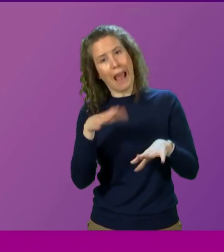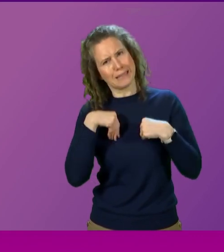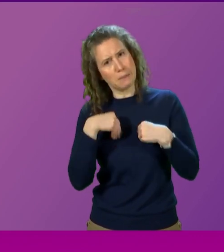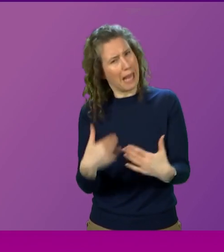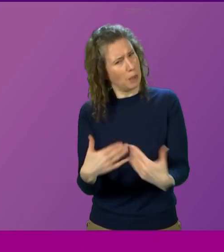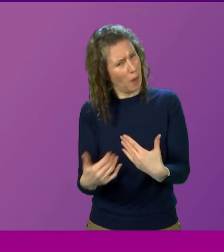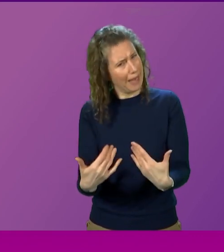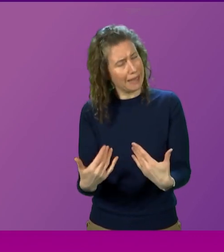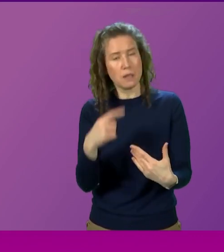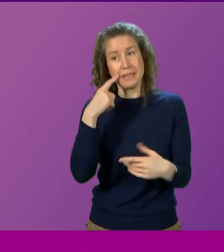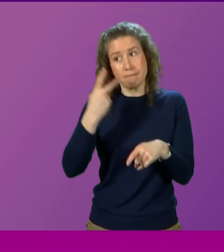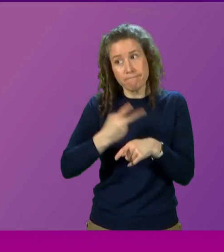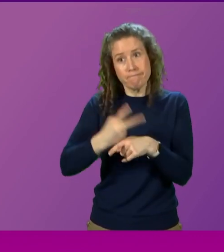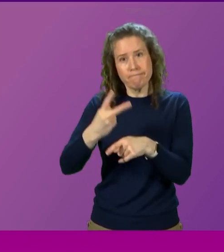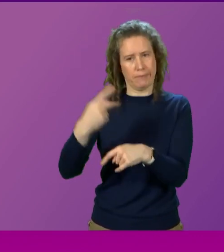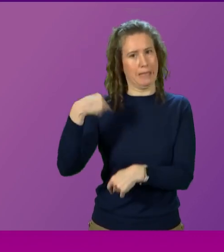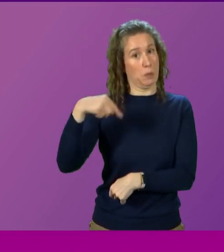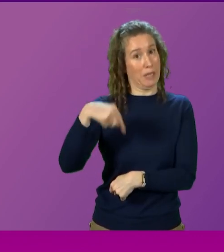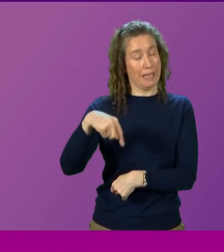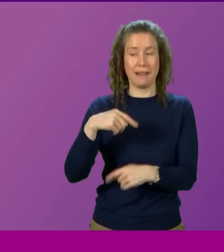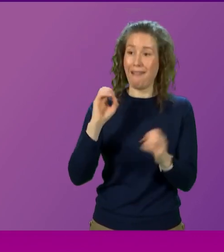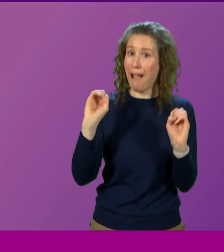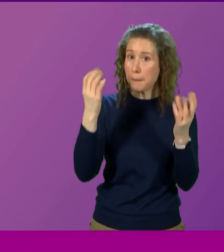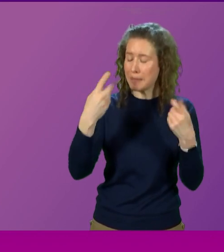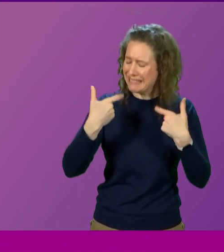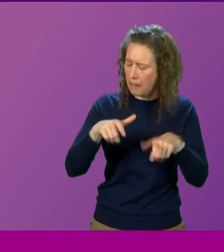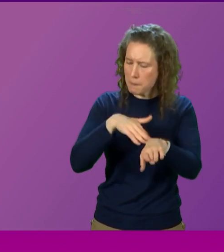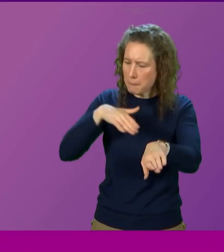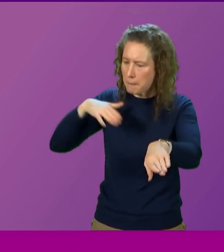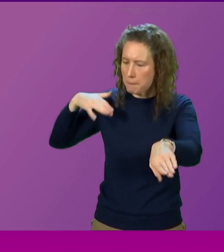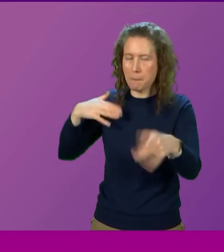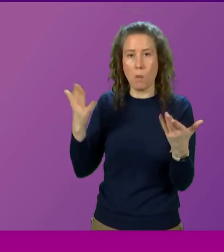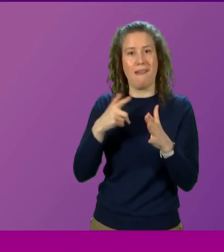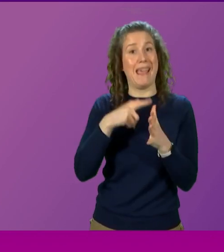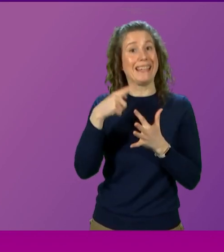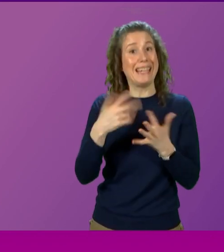We have seen that again this week. Ambulances are still queuing at accident and emergency departments, elderly patients are